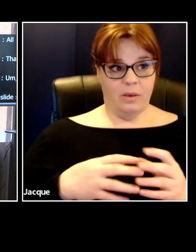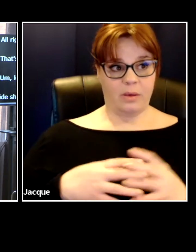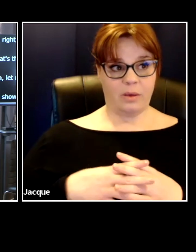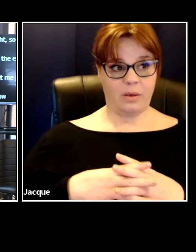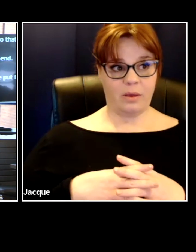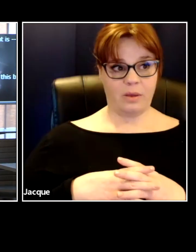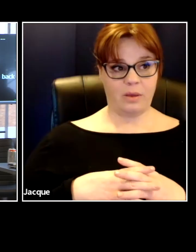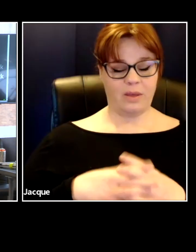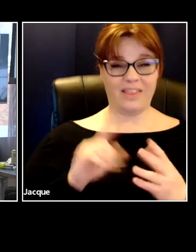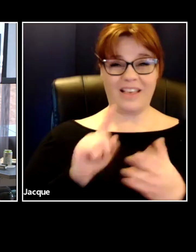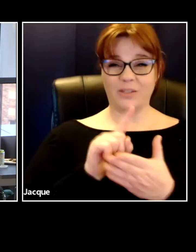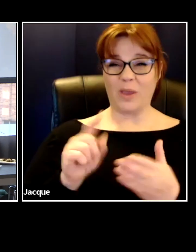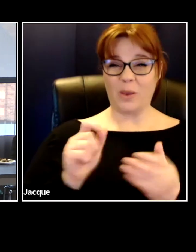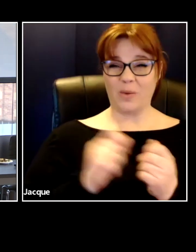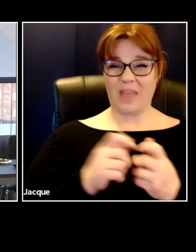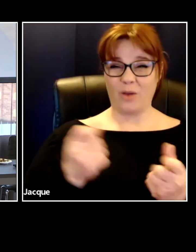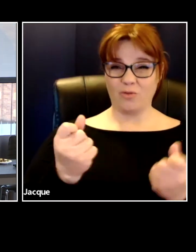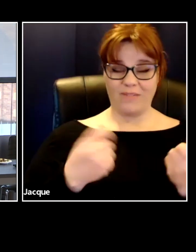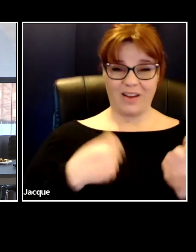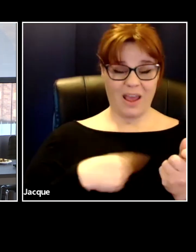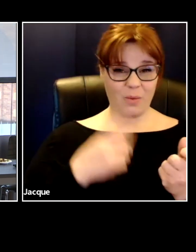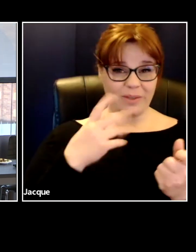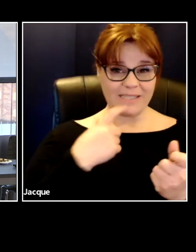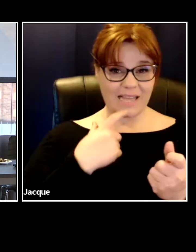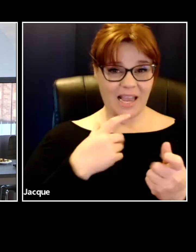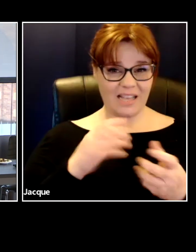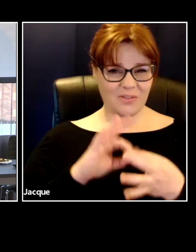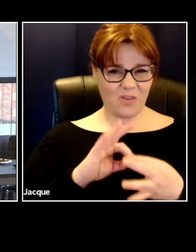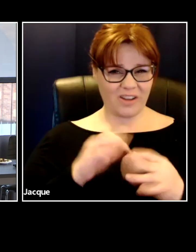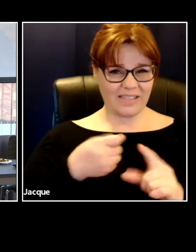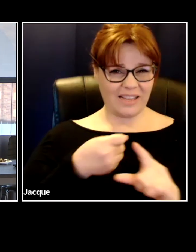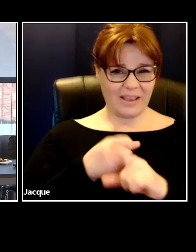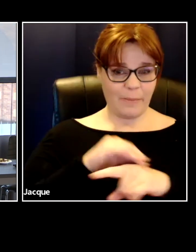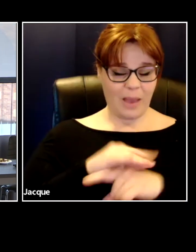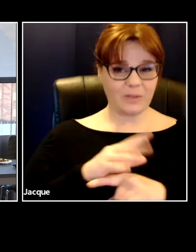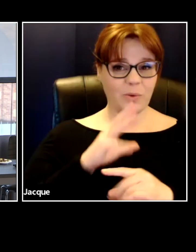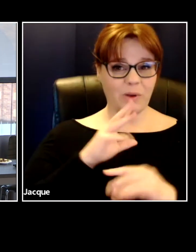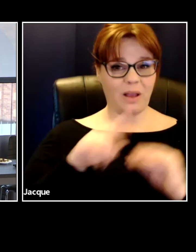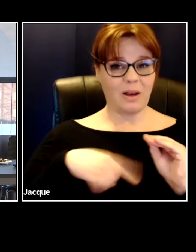without driving. And I would say, you know, as far as impacts, we were just talking about Ryther. Um,